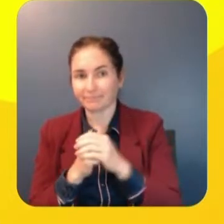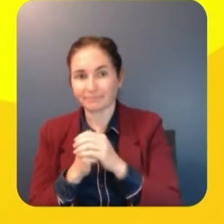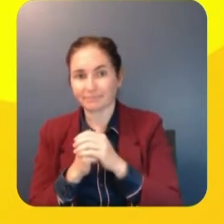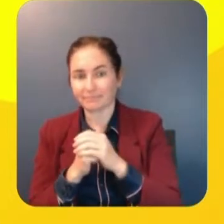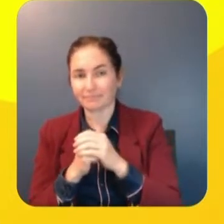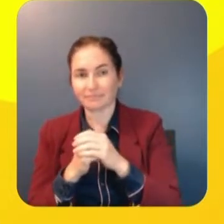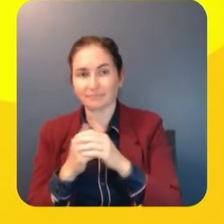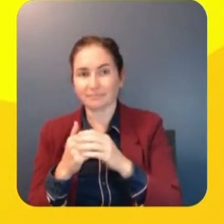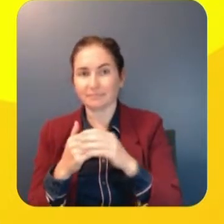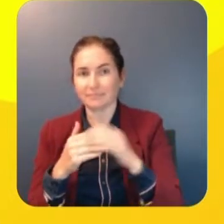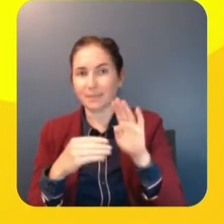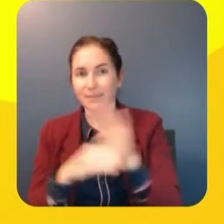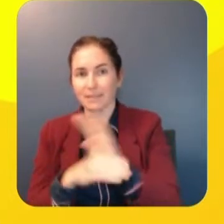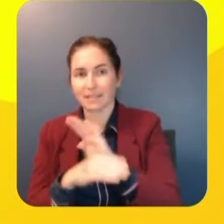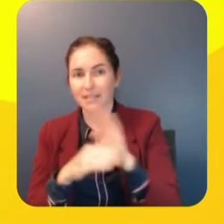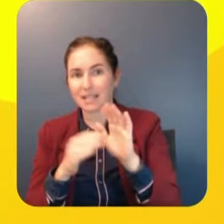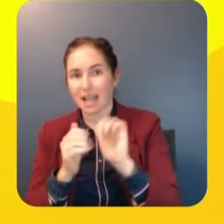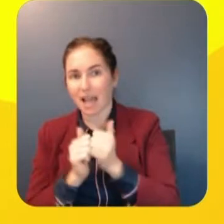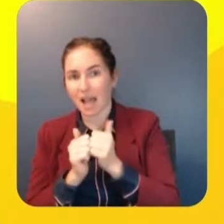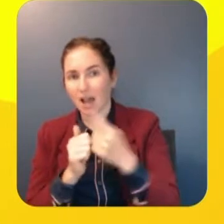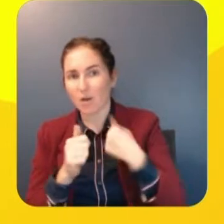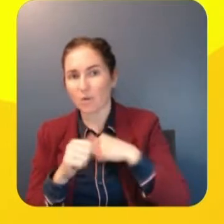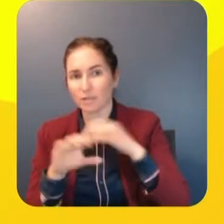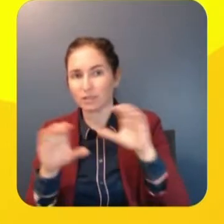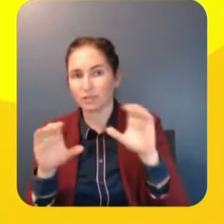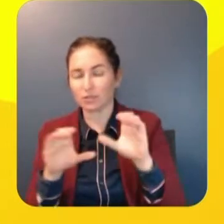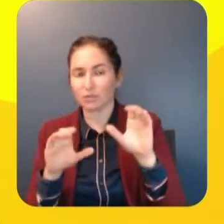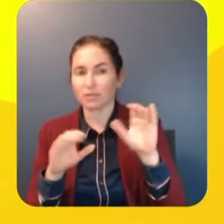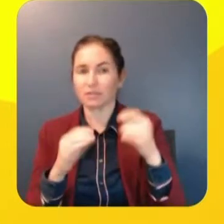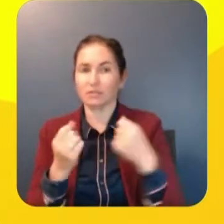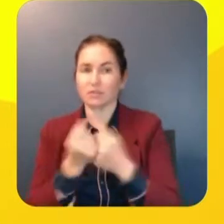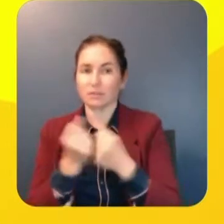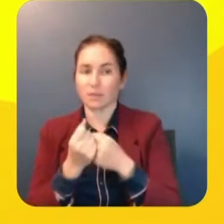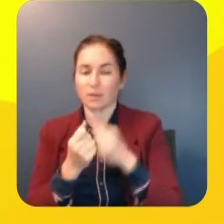What are we doing as a company to support them? And I'll be happy to talk about that little bit more detail there.